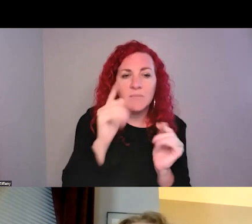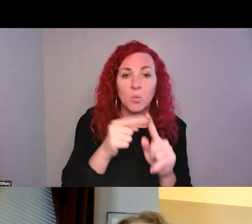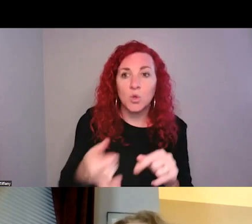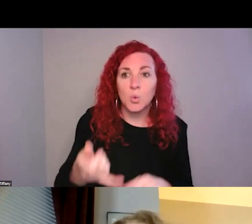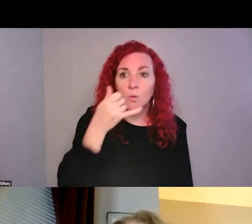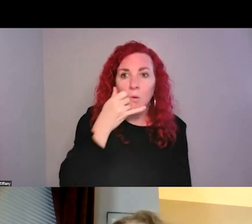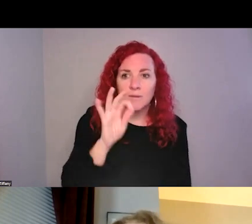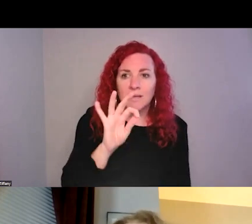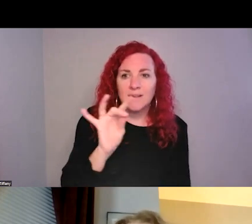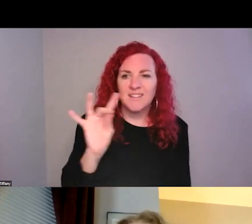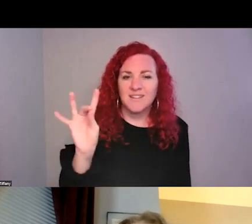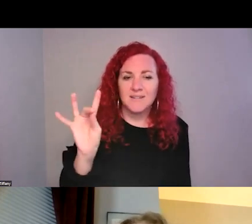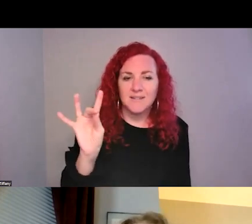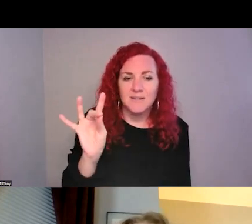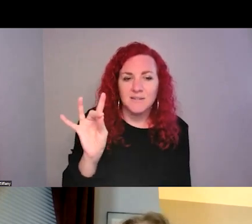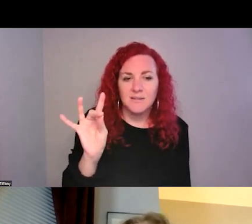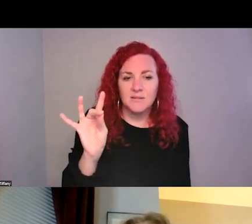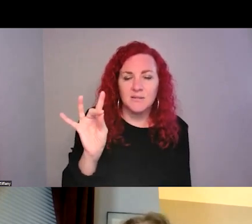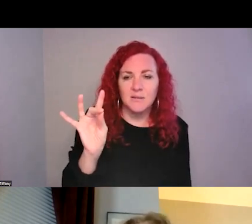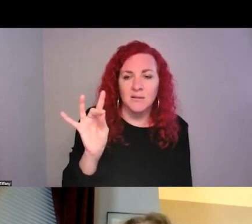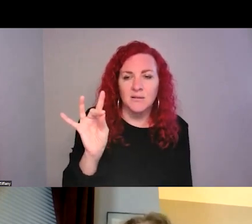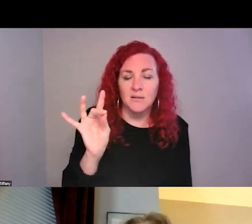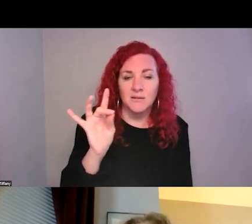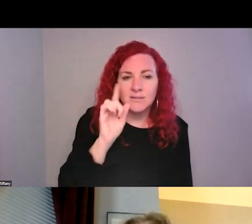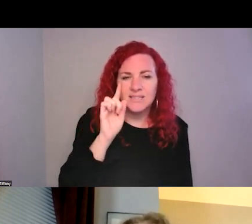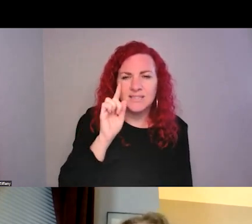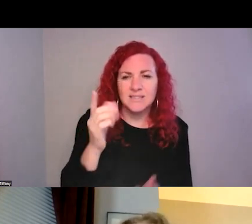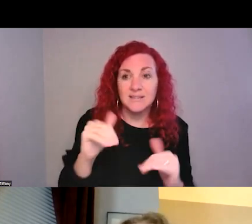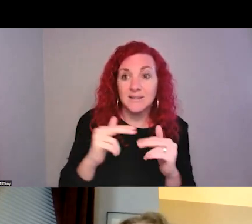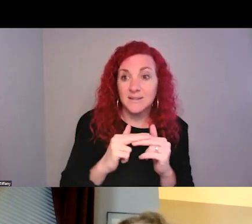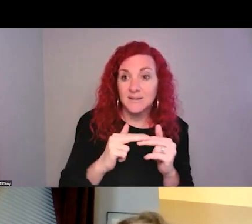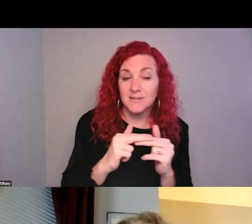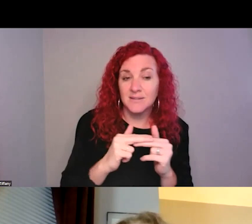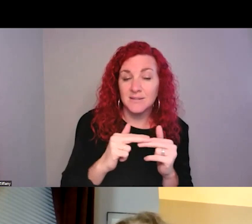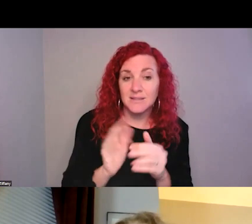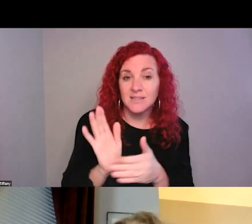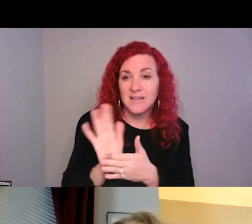I BELIEVE THE NEXT SLIDE IS A VIDEO -- A VERY SHORT VIDEO